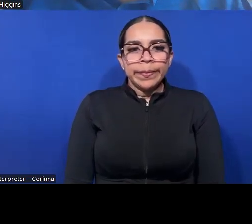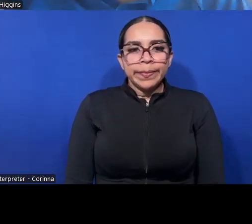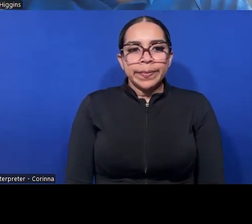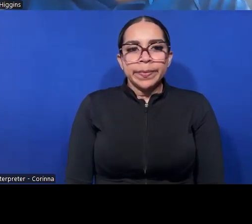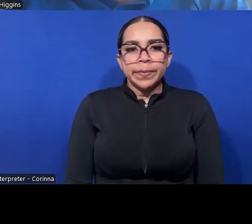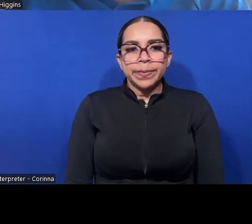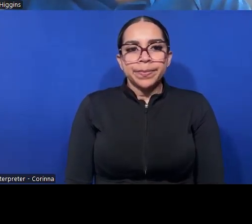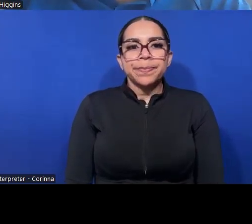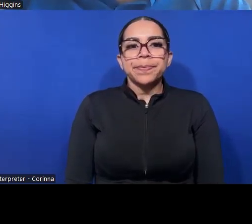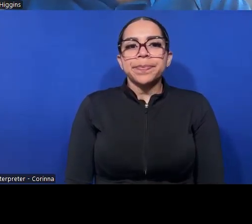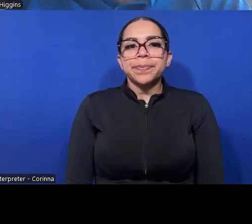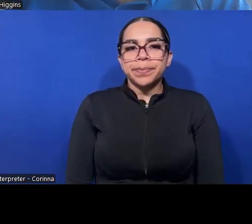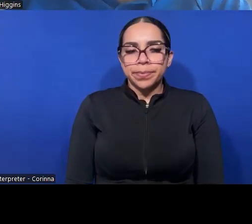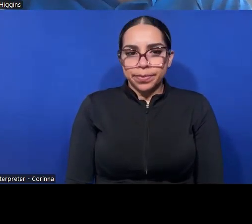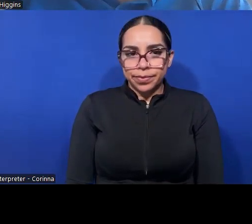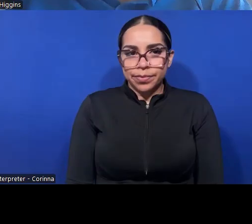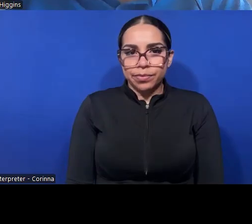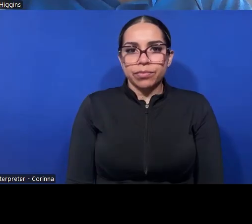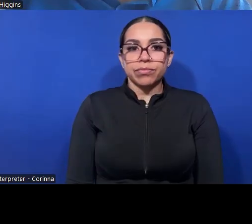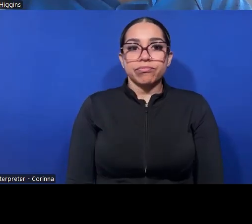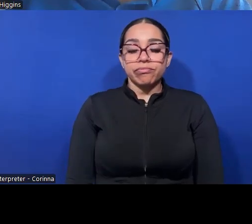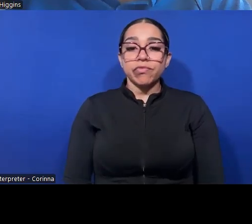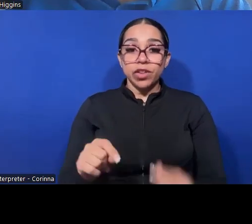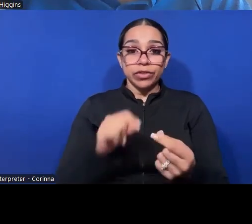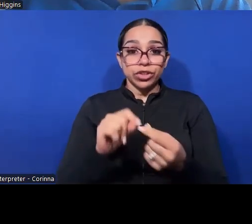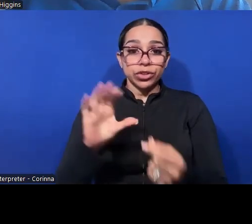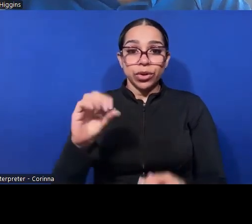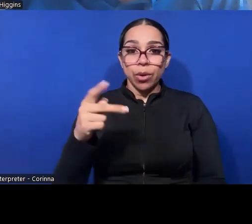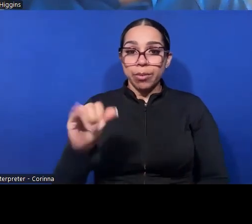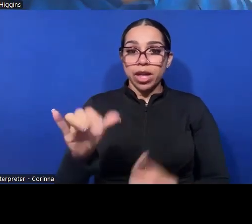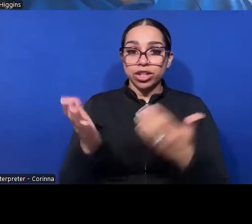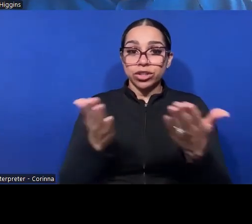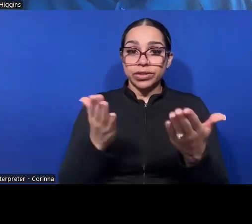There are thirty going to be $35 for certain copay services. Now.